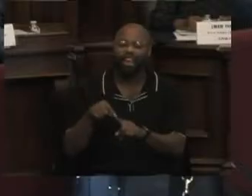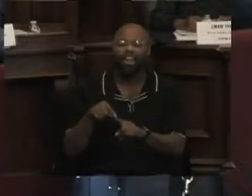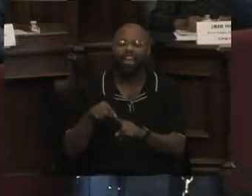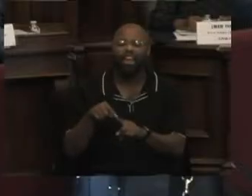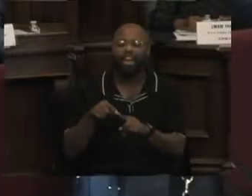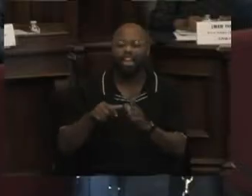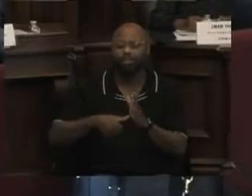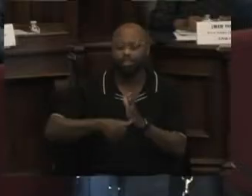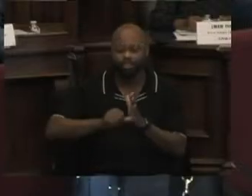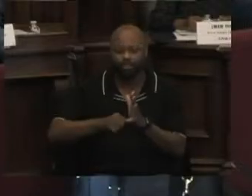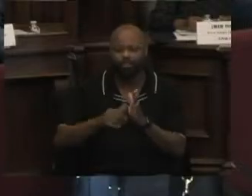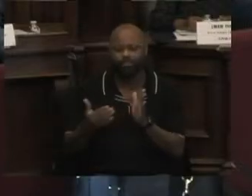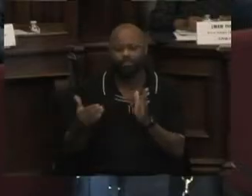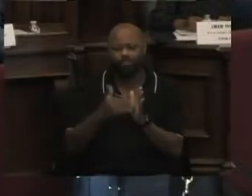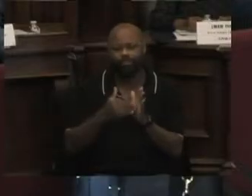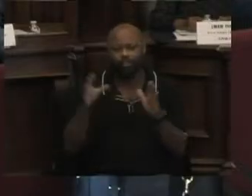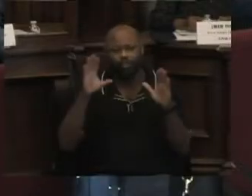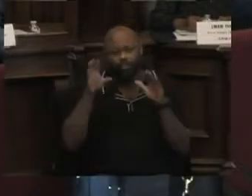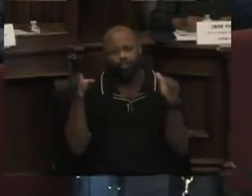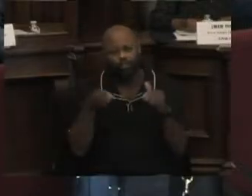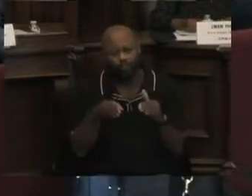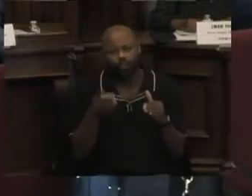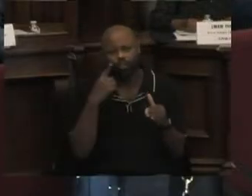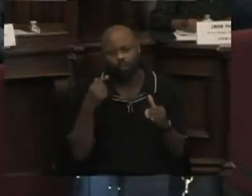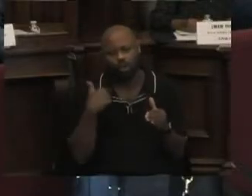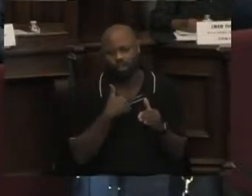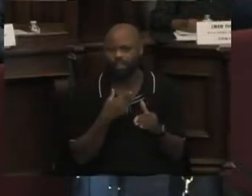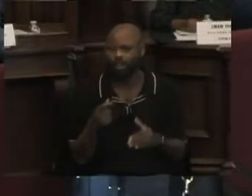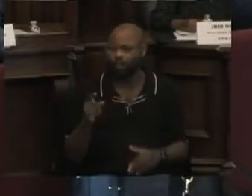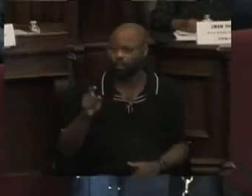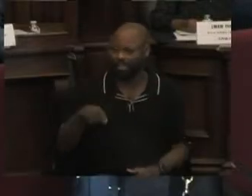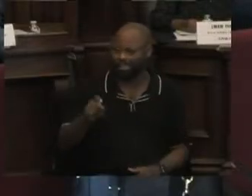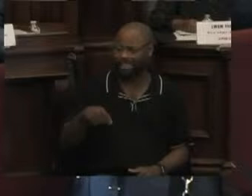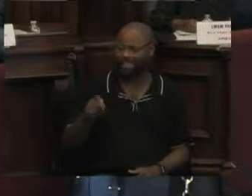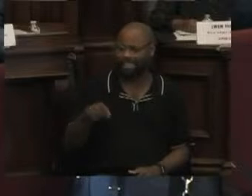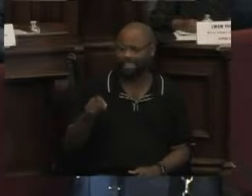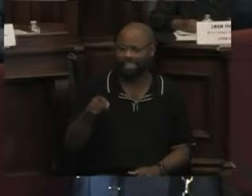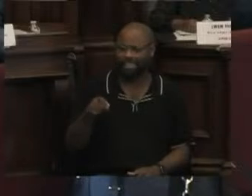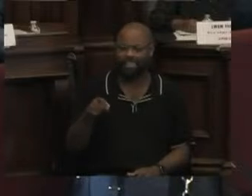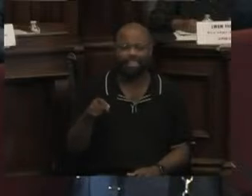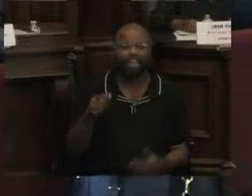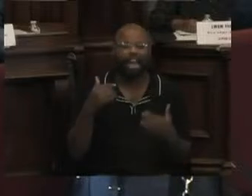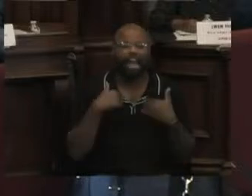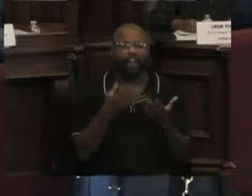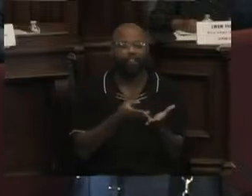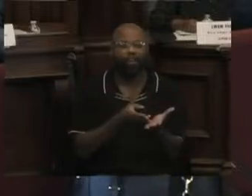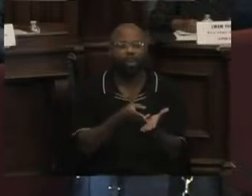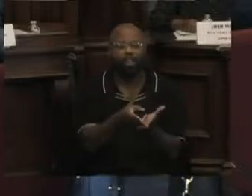was something that was so was